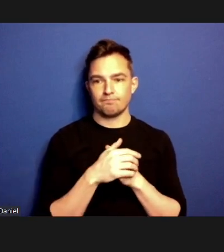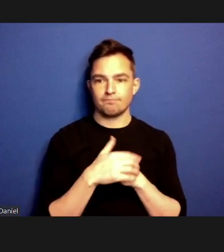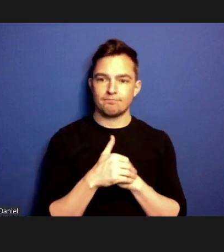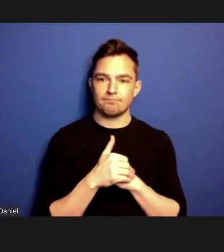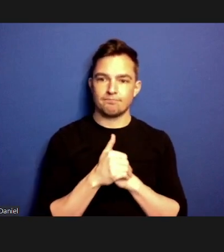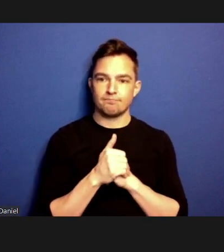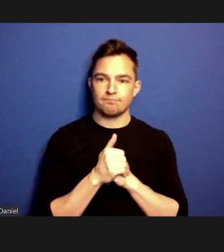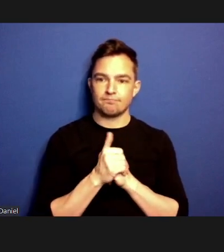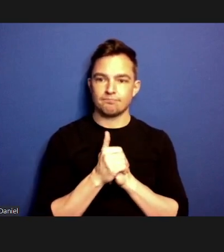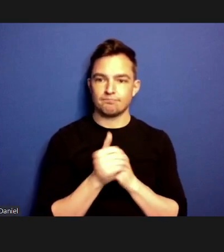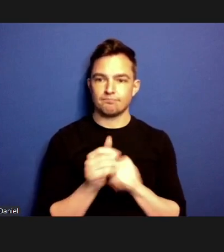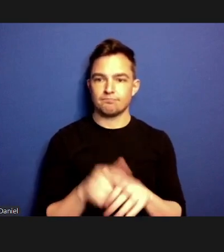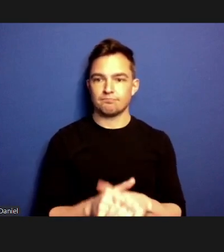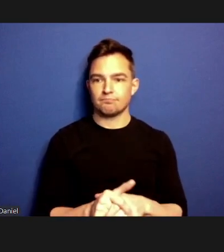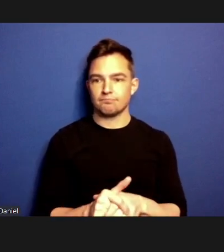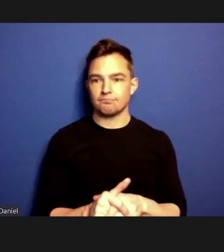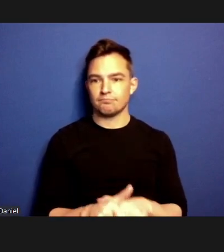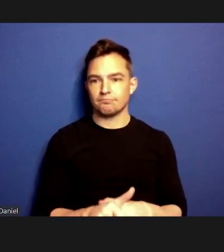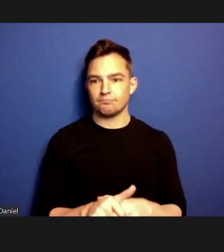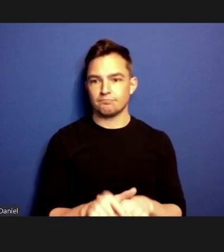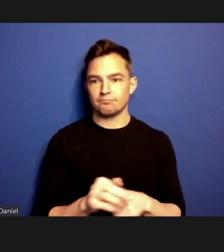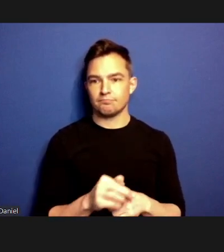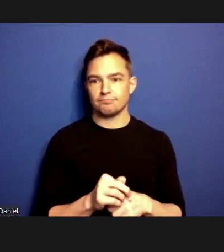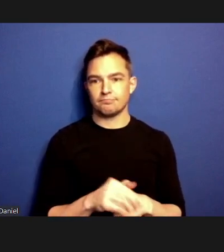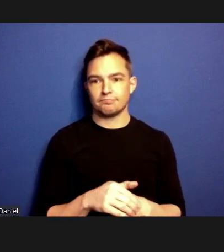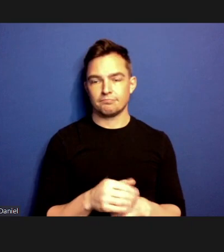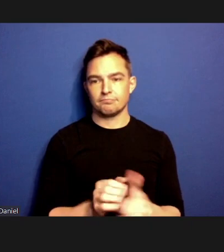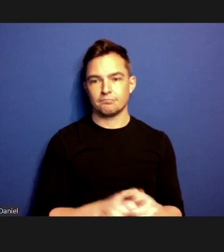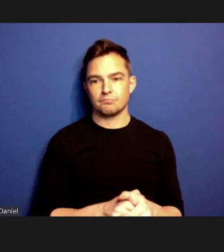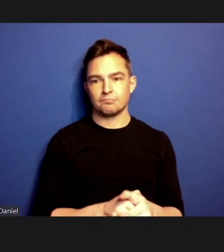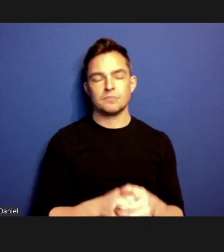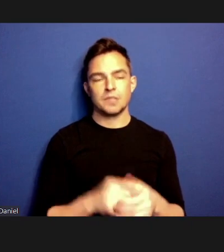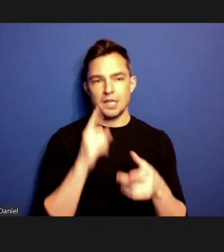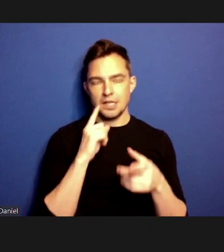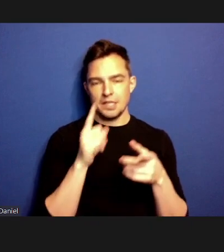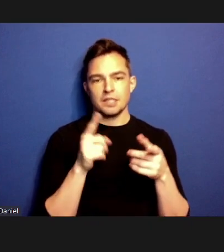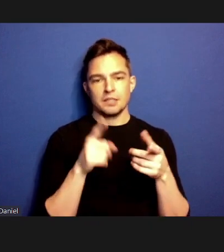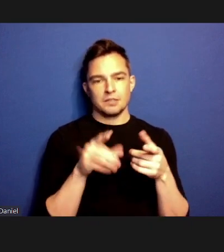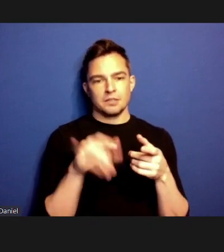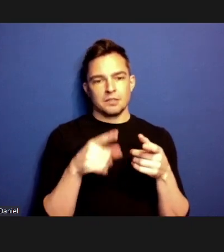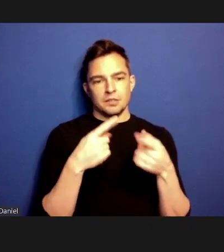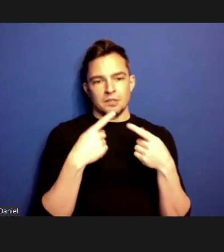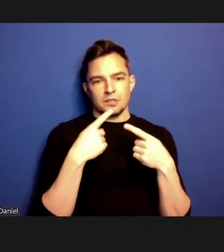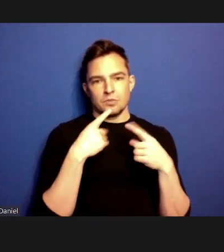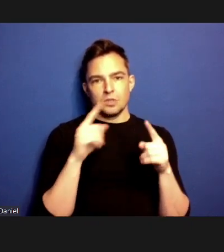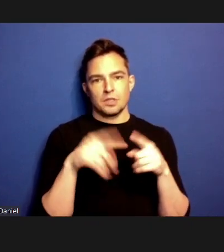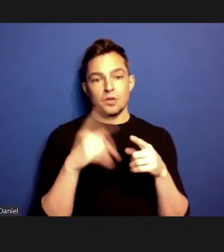and so forth, because we've seen that it works. I think one of the concerns that I have is,